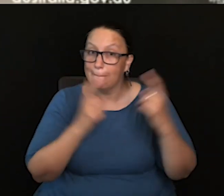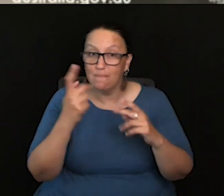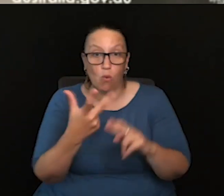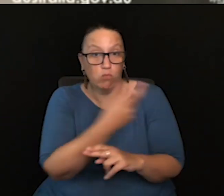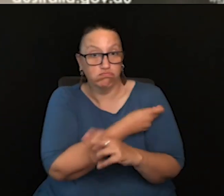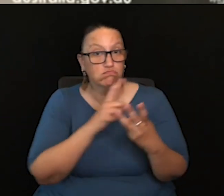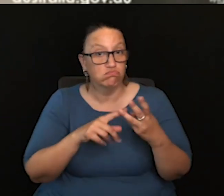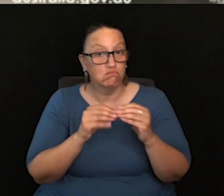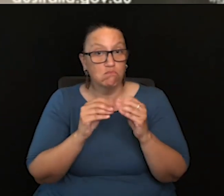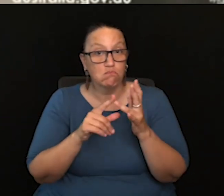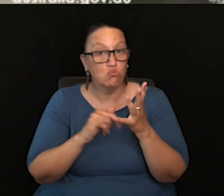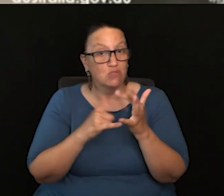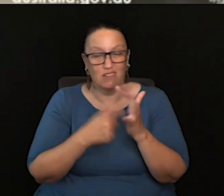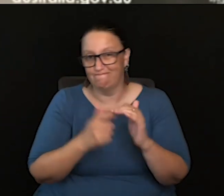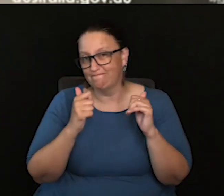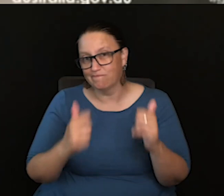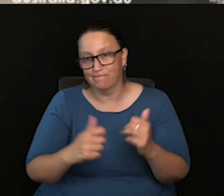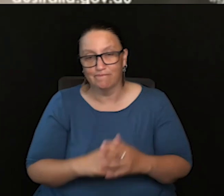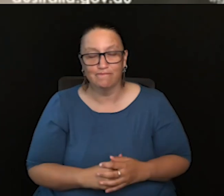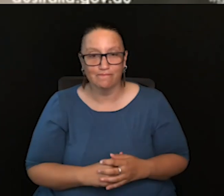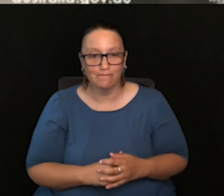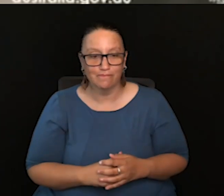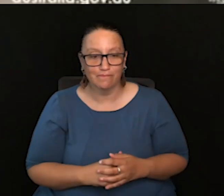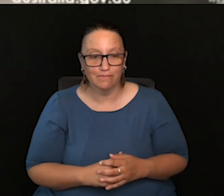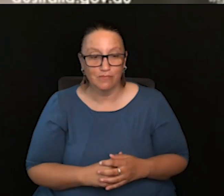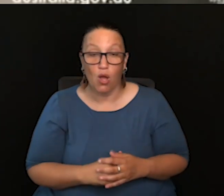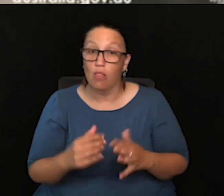The booster program, as Lieutenant General Frewen set out today,